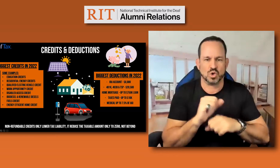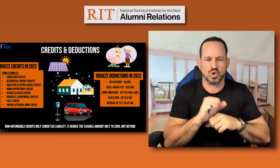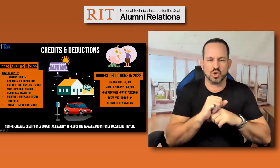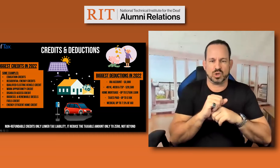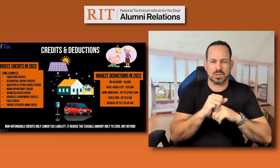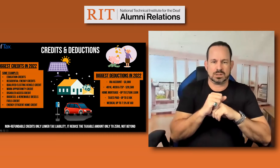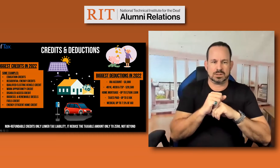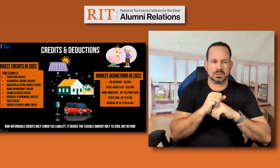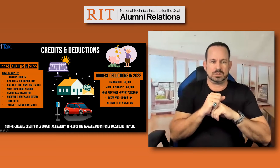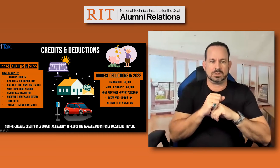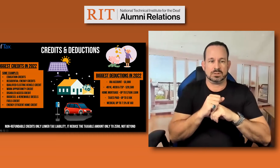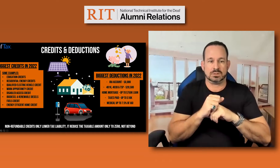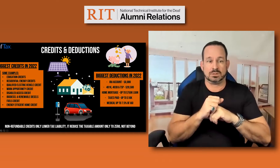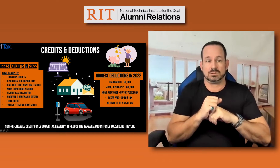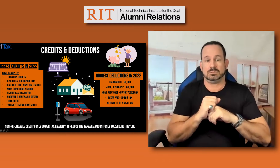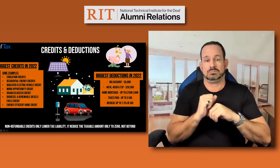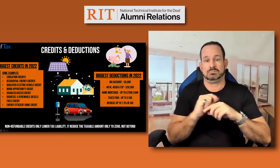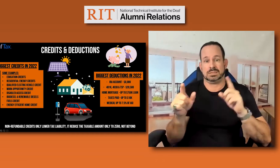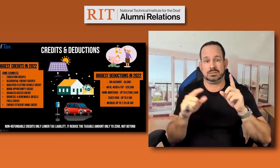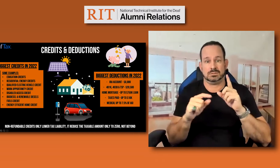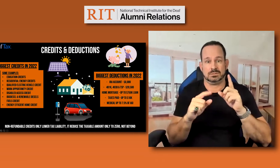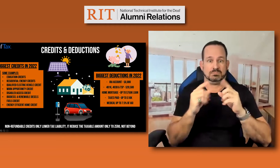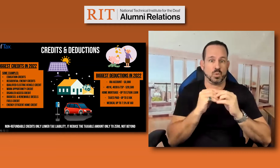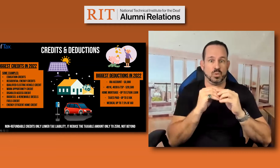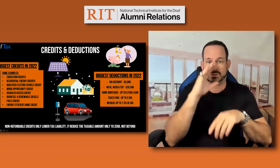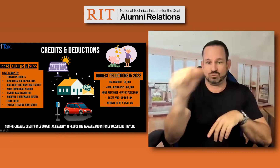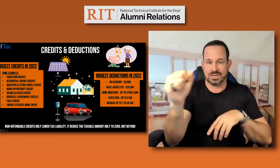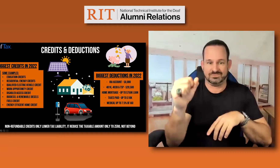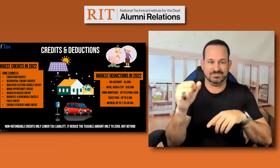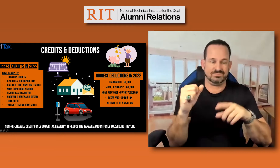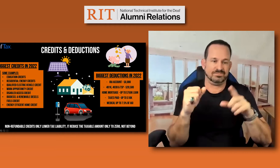Also, you can do this through your workplace.